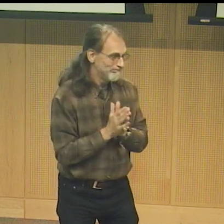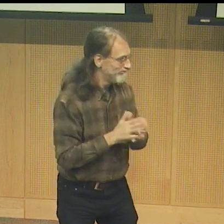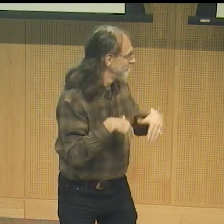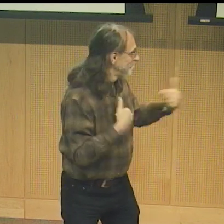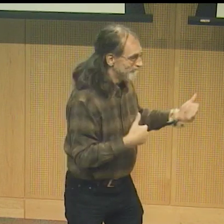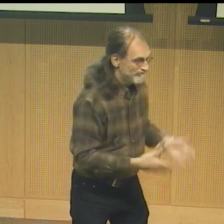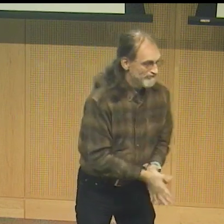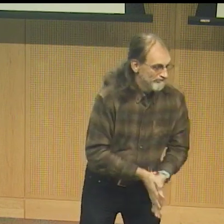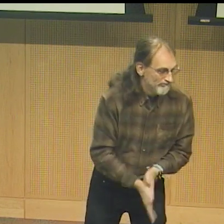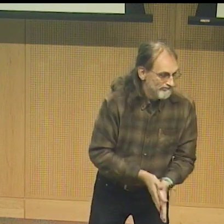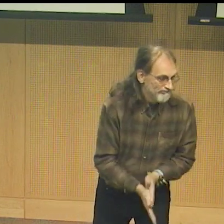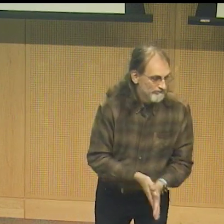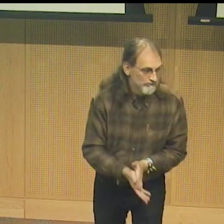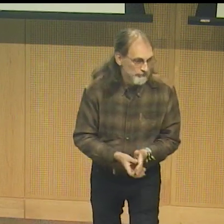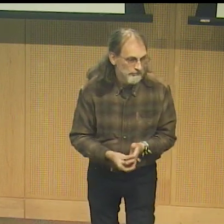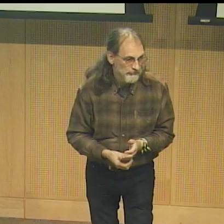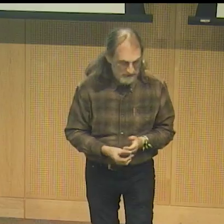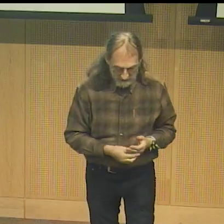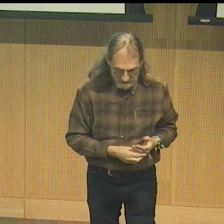work with us side by side.